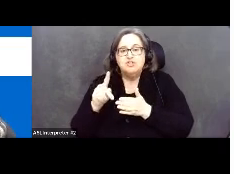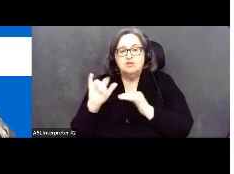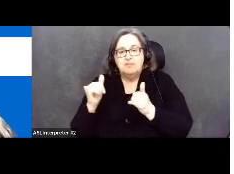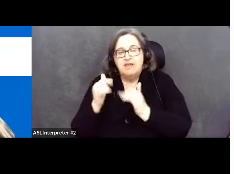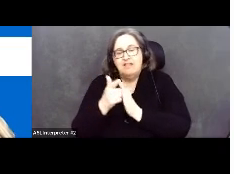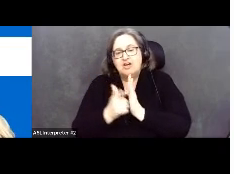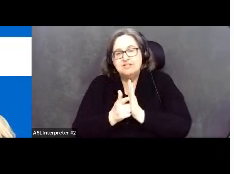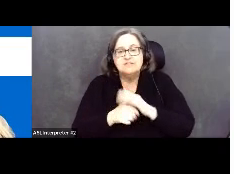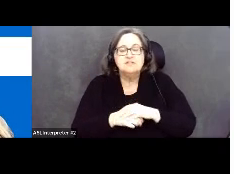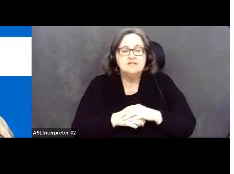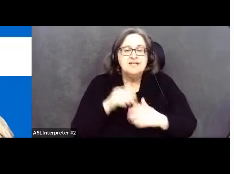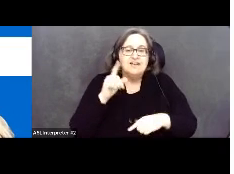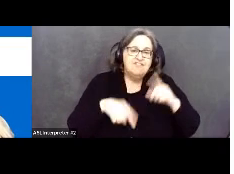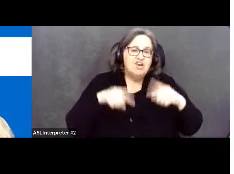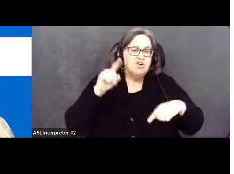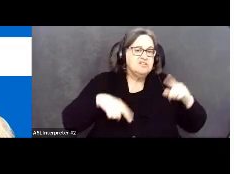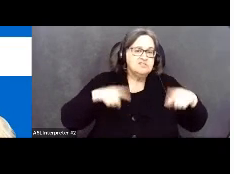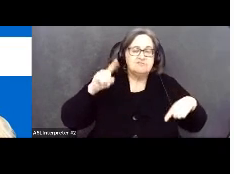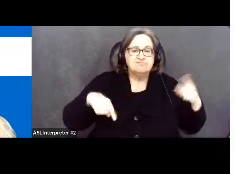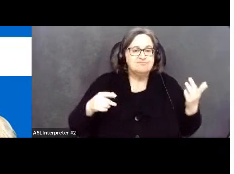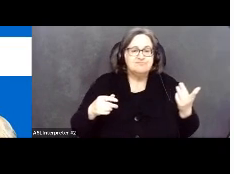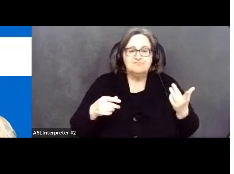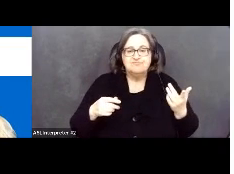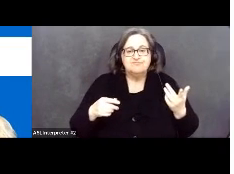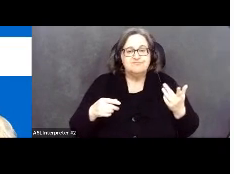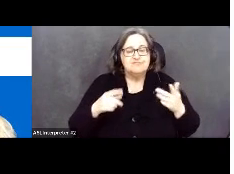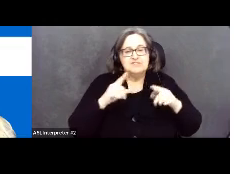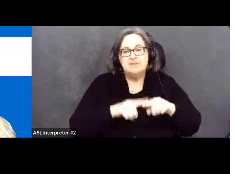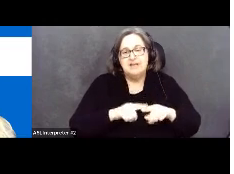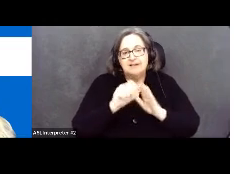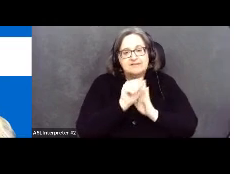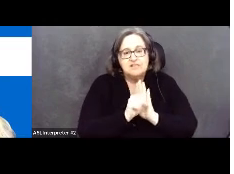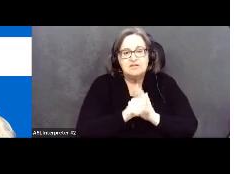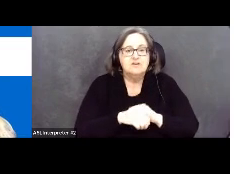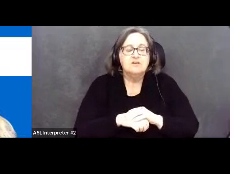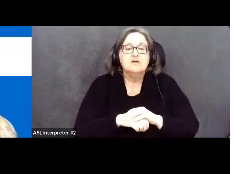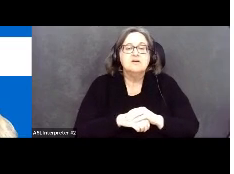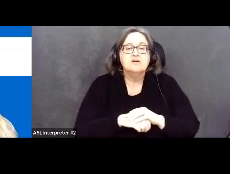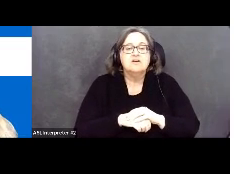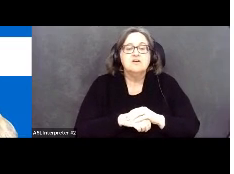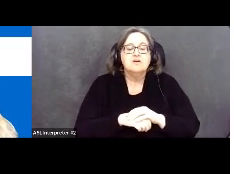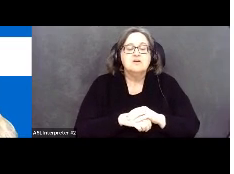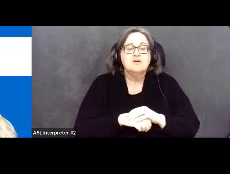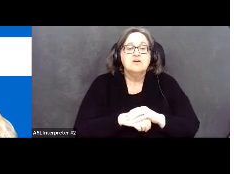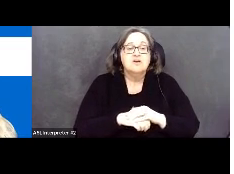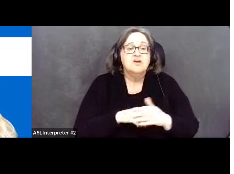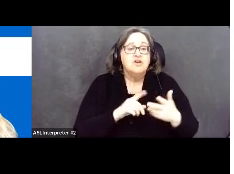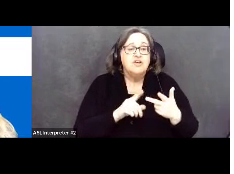So it varies greatly from state to state. Then, third, to change the culture and function